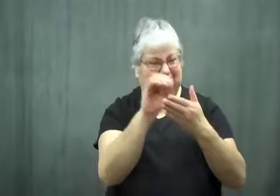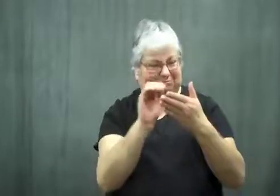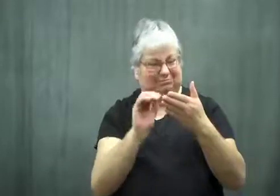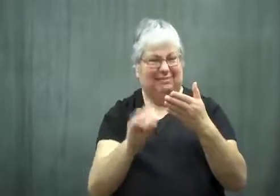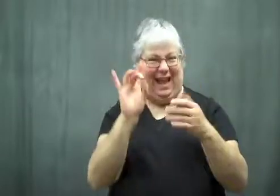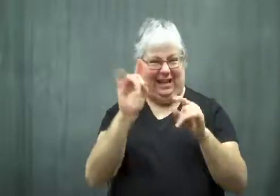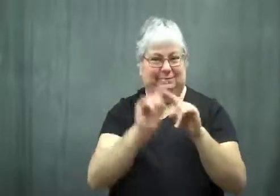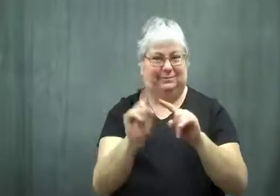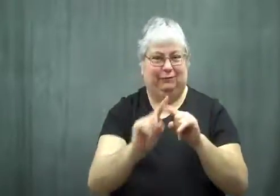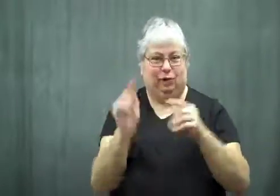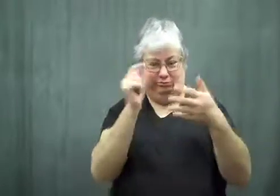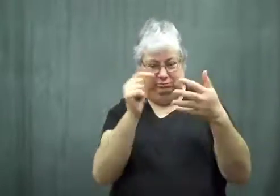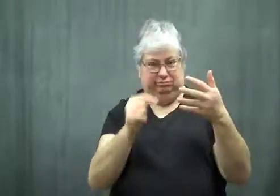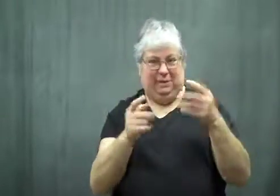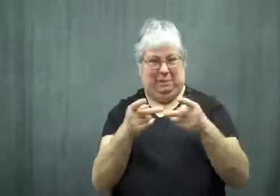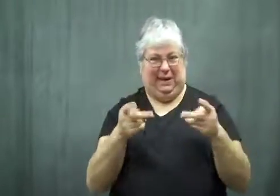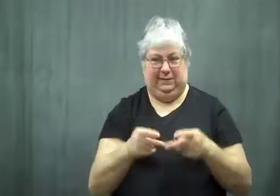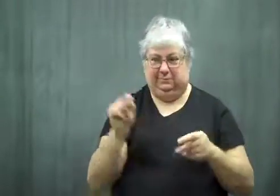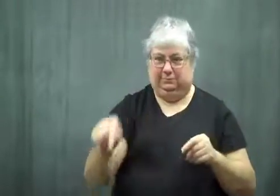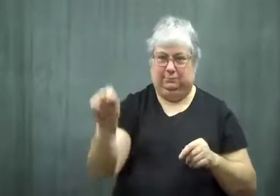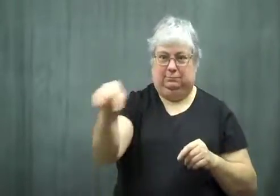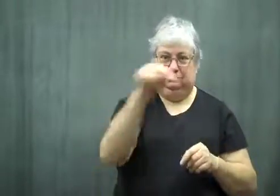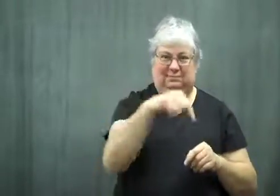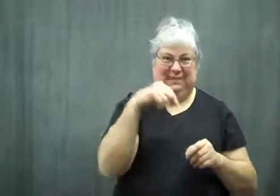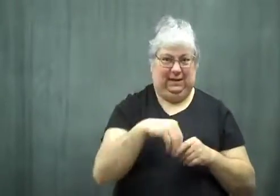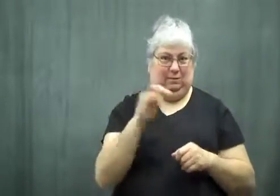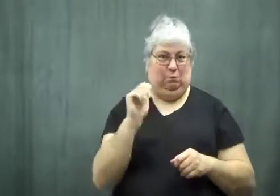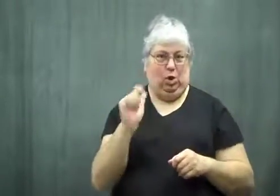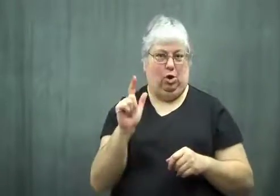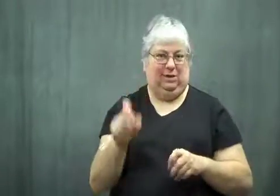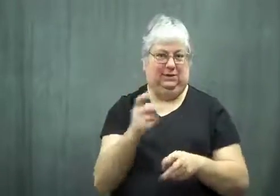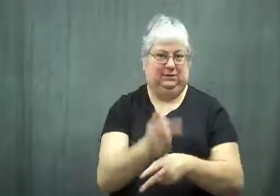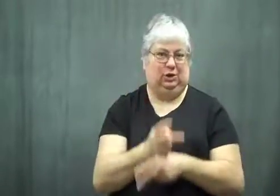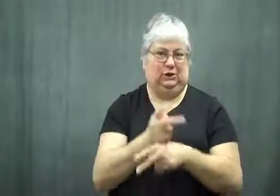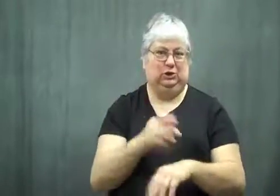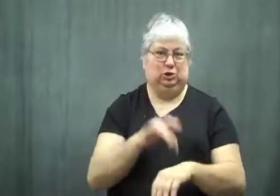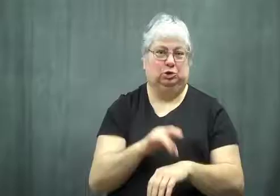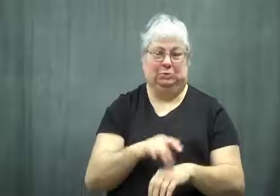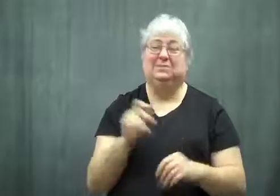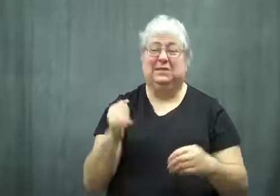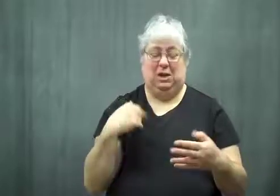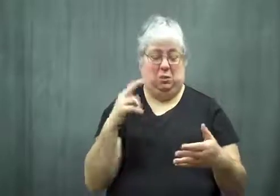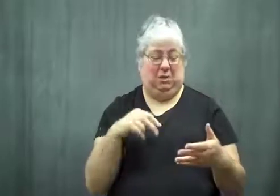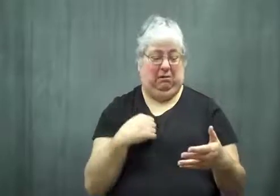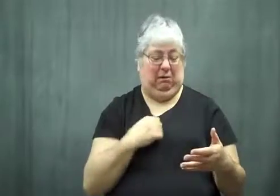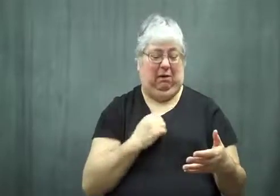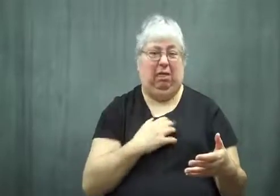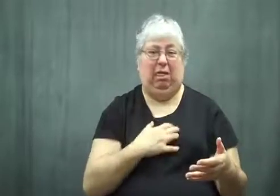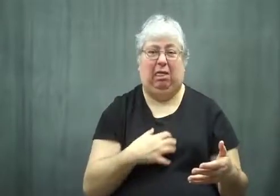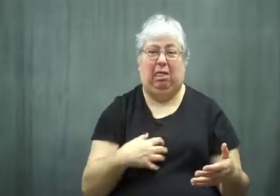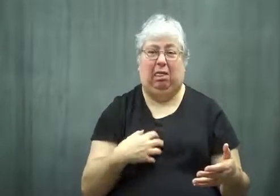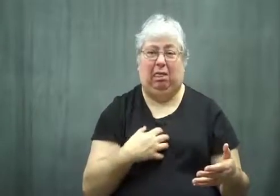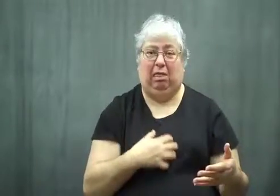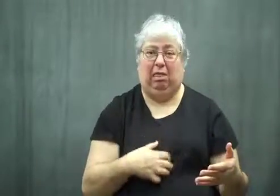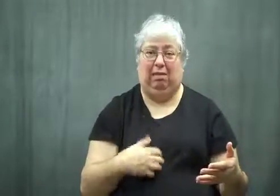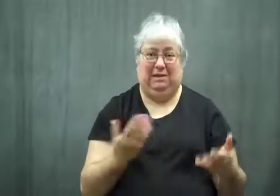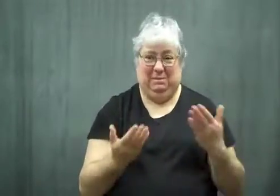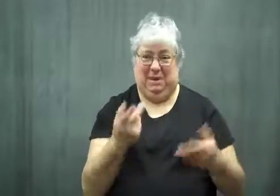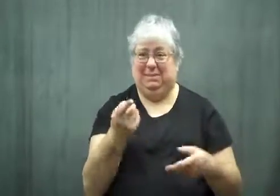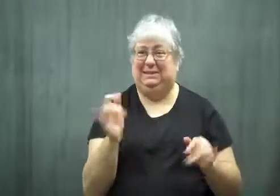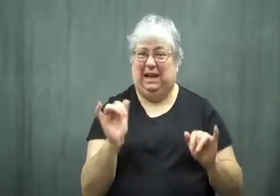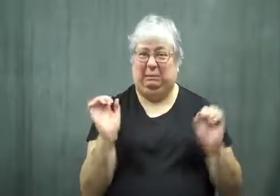It listed eight different spots to beware of in a shopping mall.